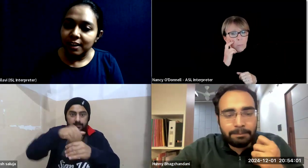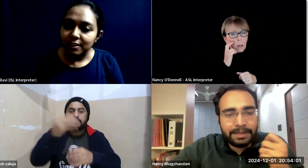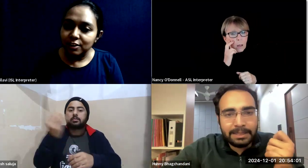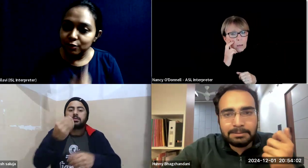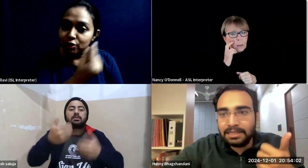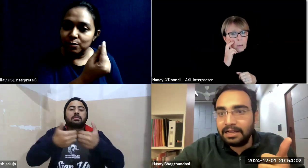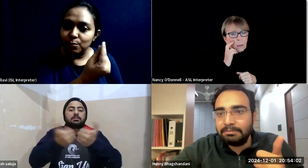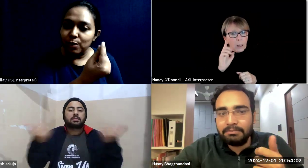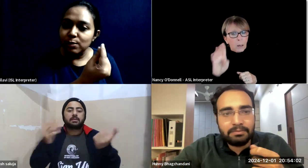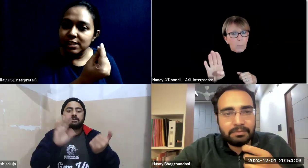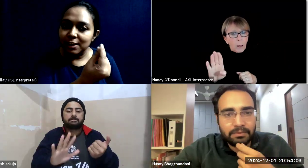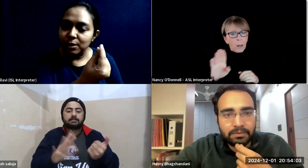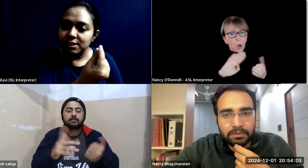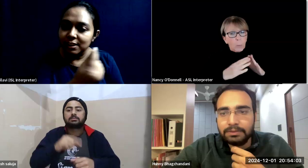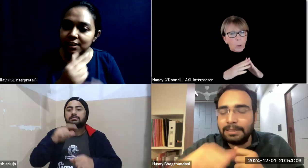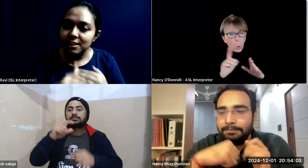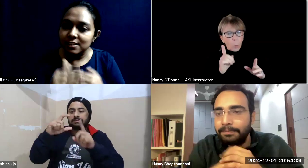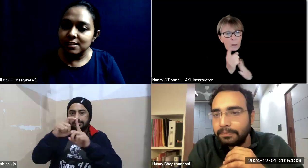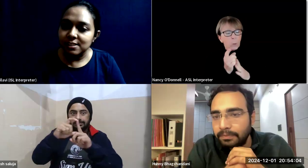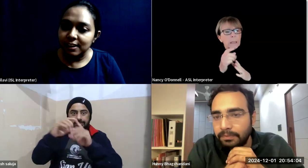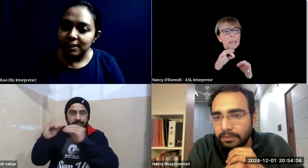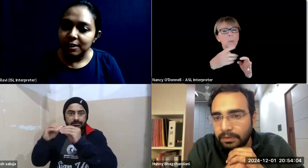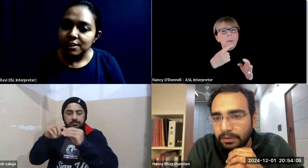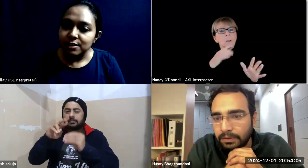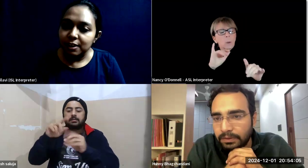just once one second, one second, Hunny, he is still signing.